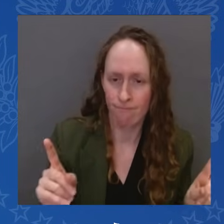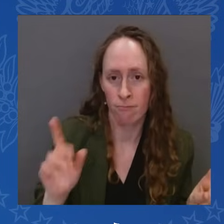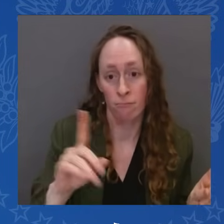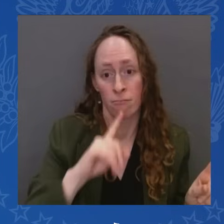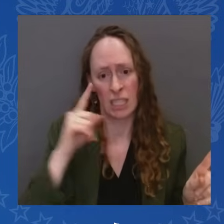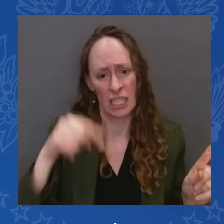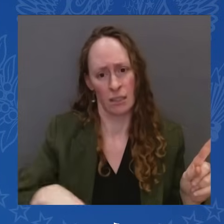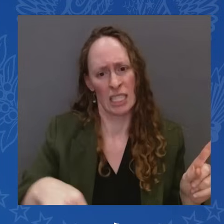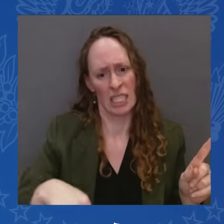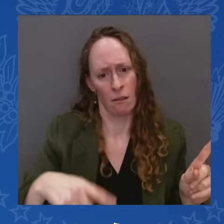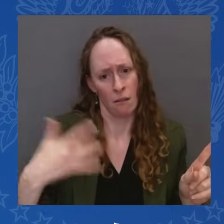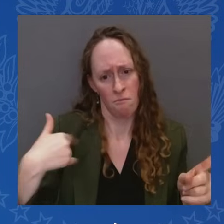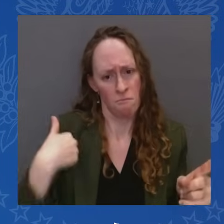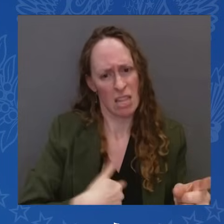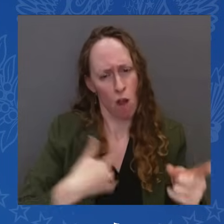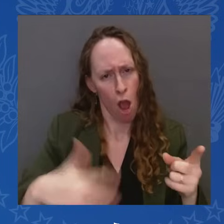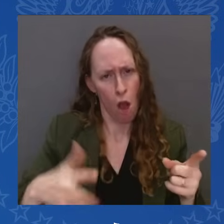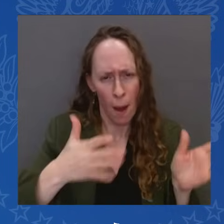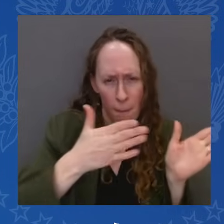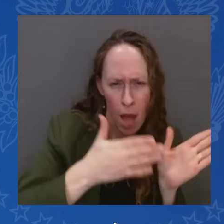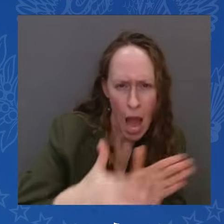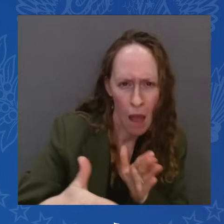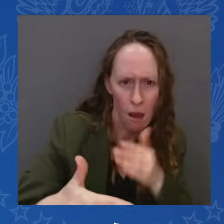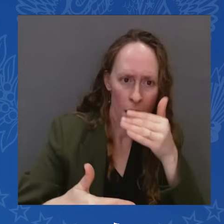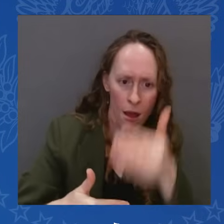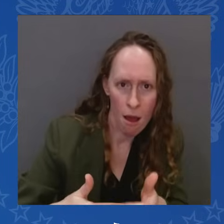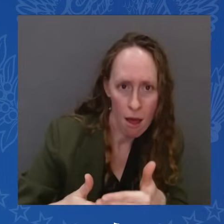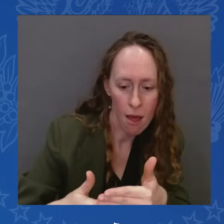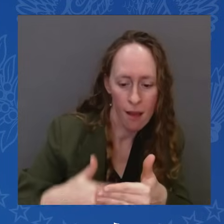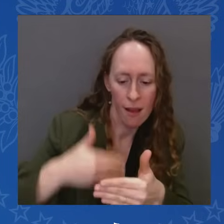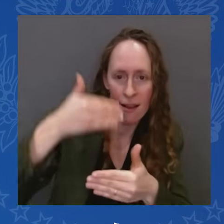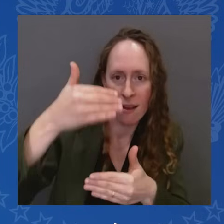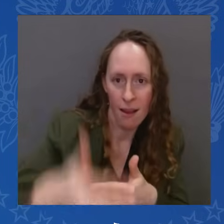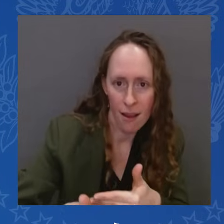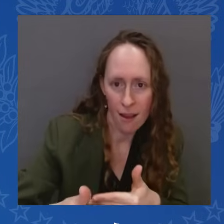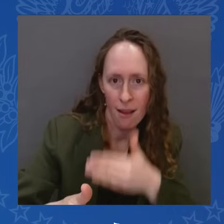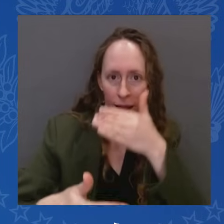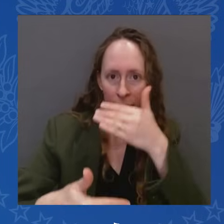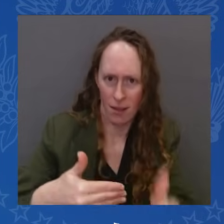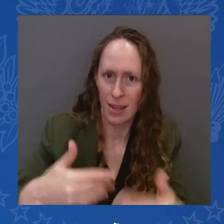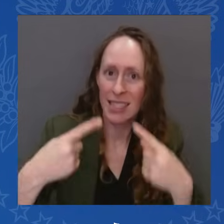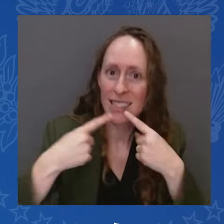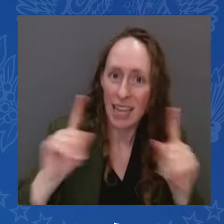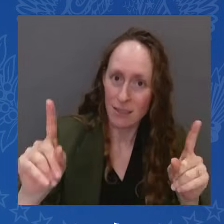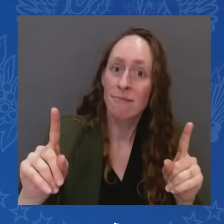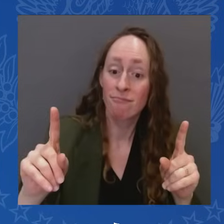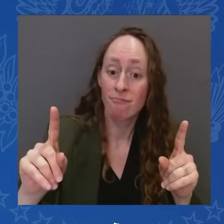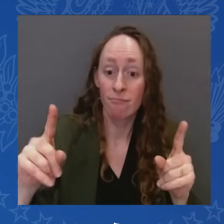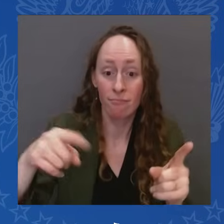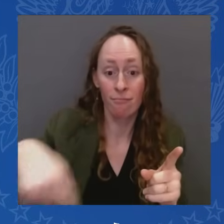We've destroyed ships of the Russian Federation. We throw the remnants of their fleet